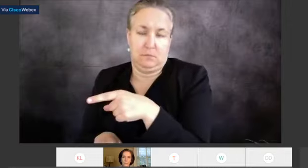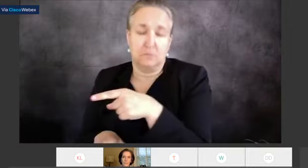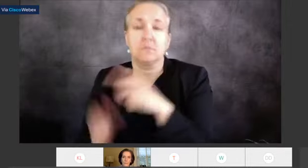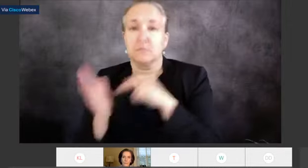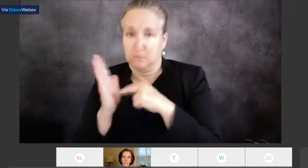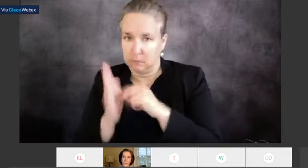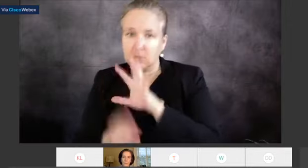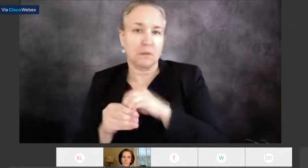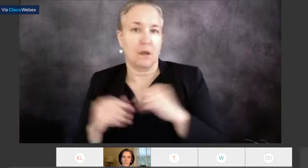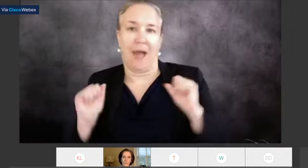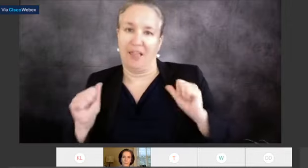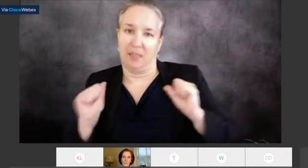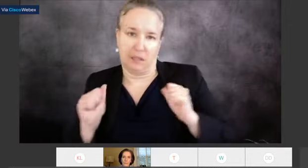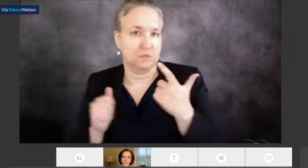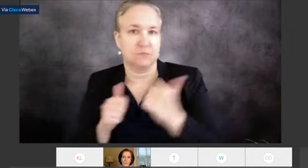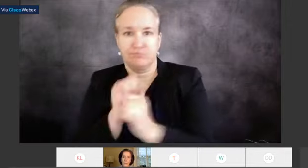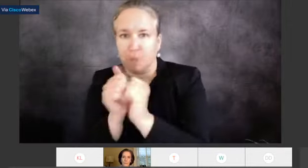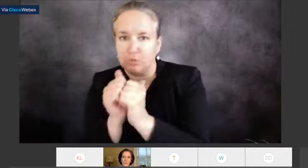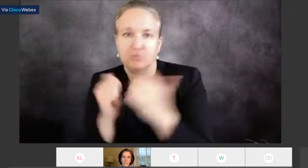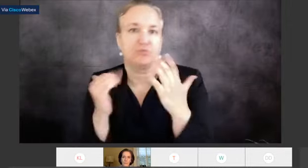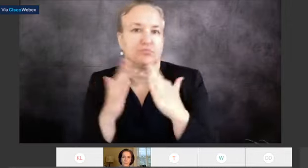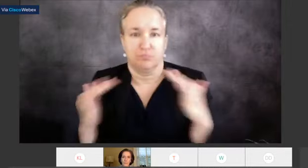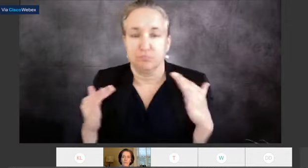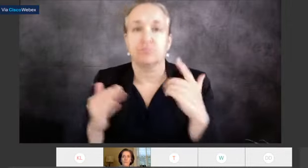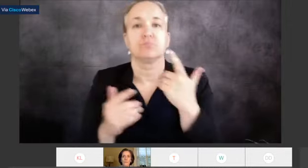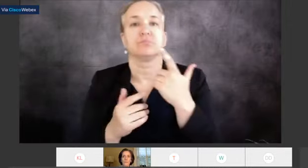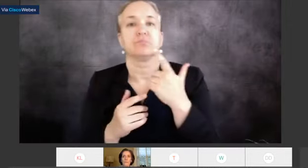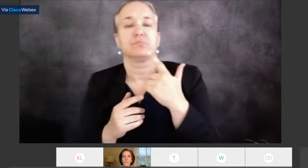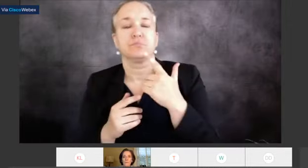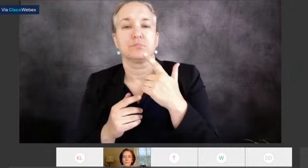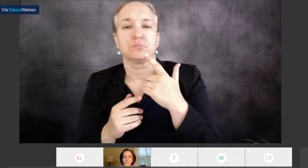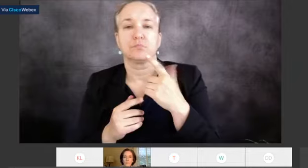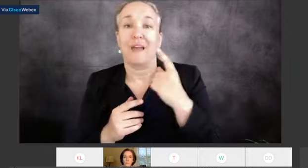athletic events specifically at outdoor activities there's something